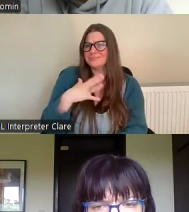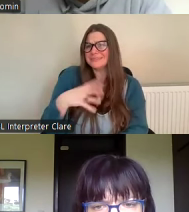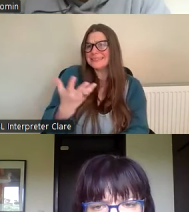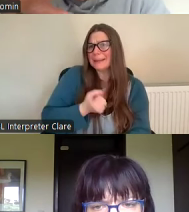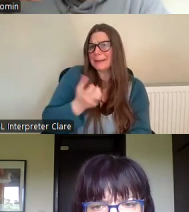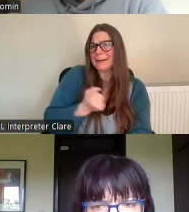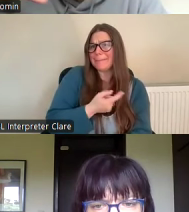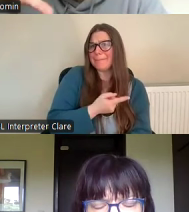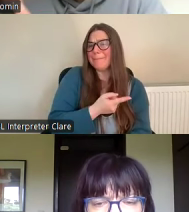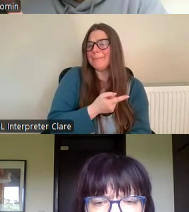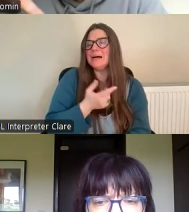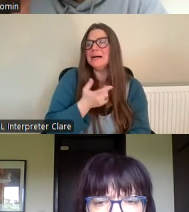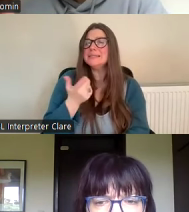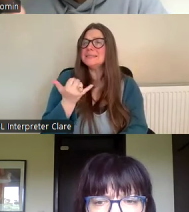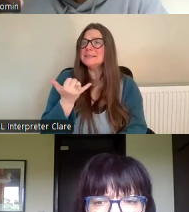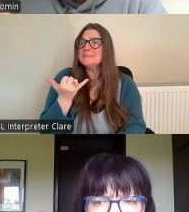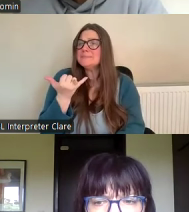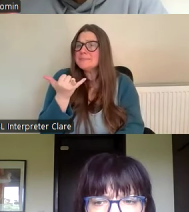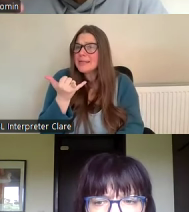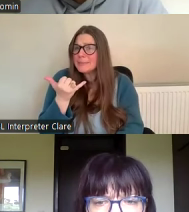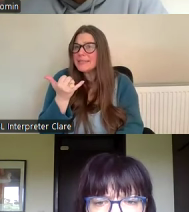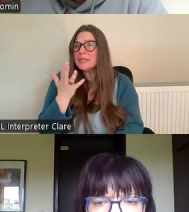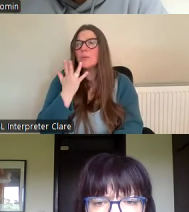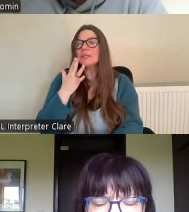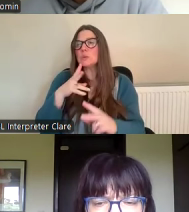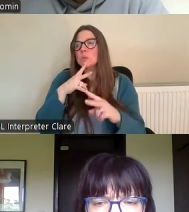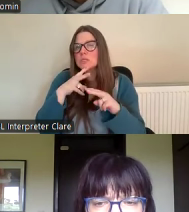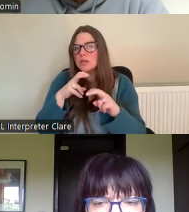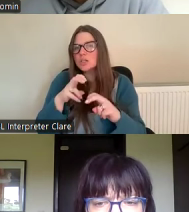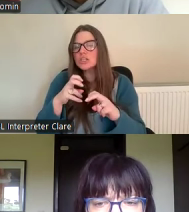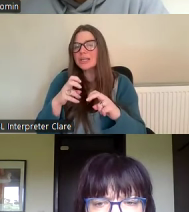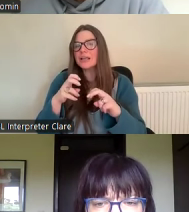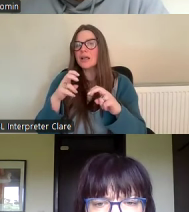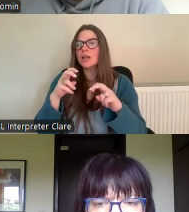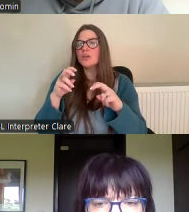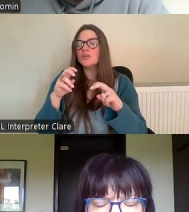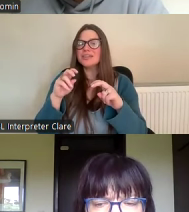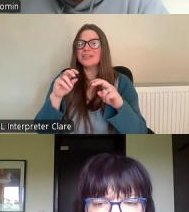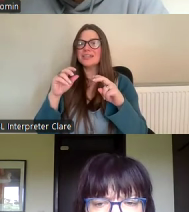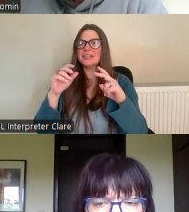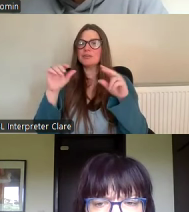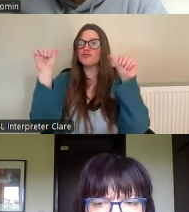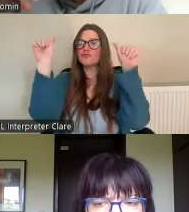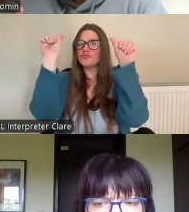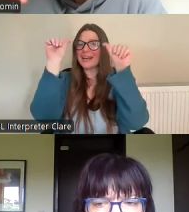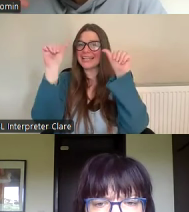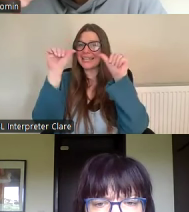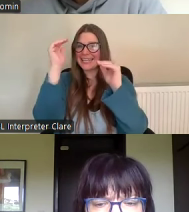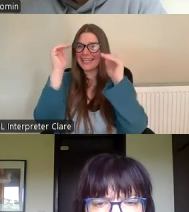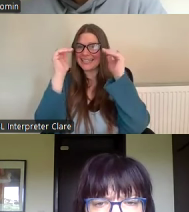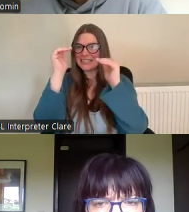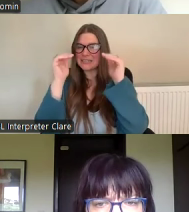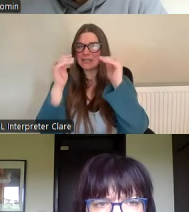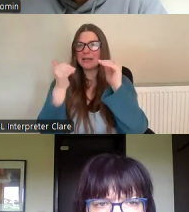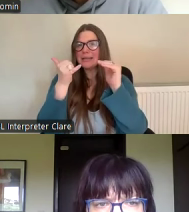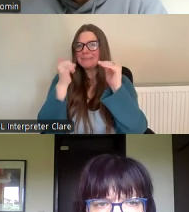or within the search rankings, they might not be as visible as they used to be because there's other things that are distracting on the page,